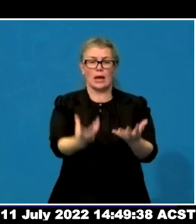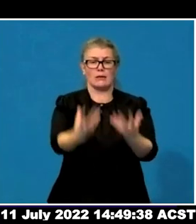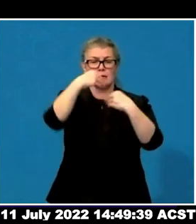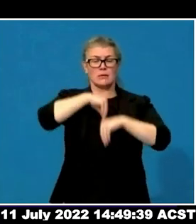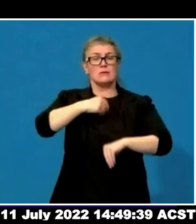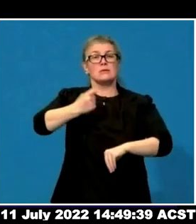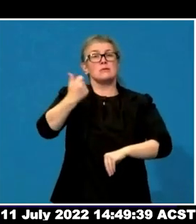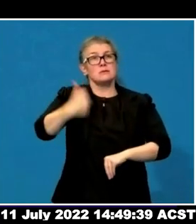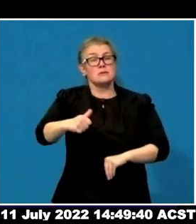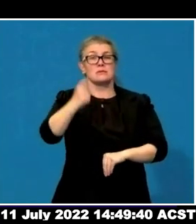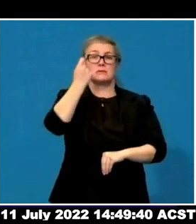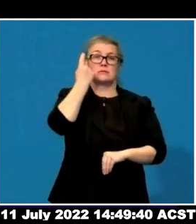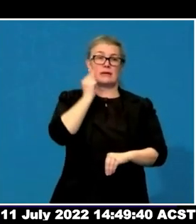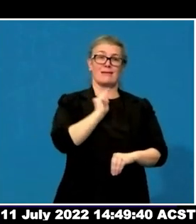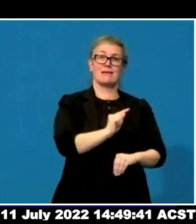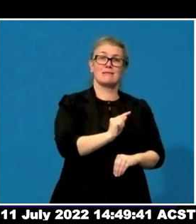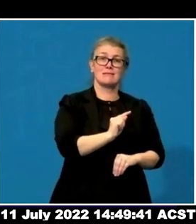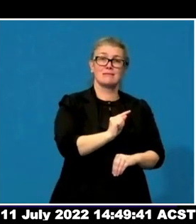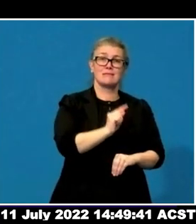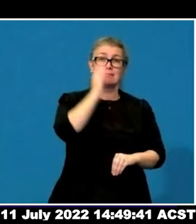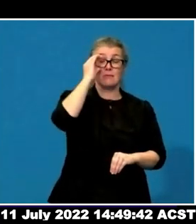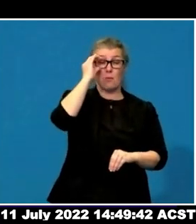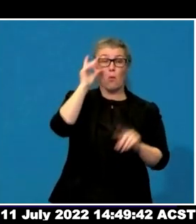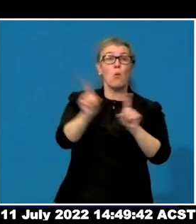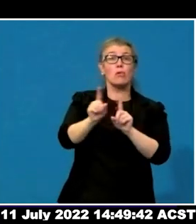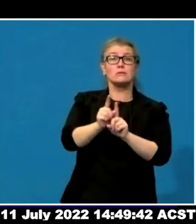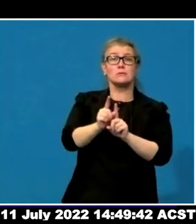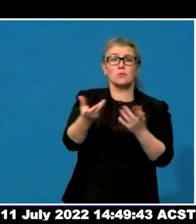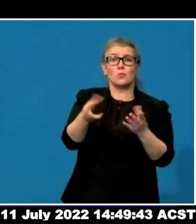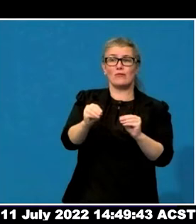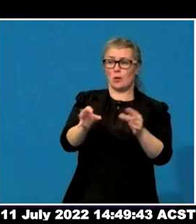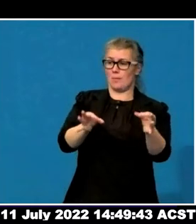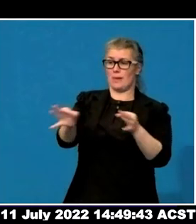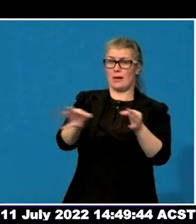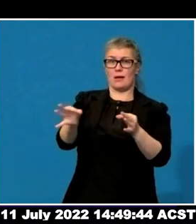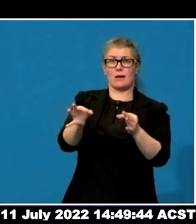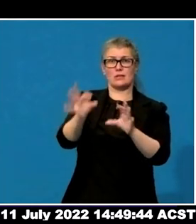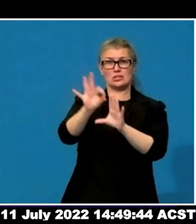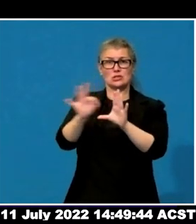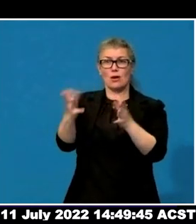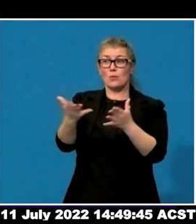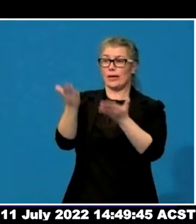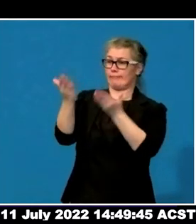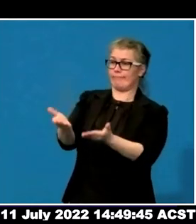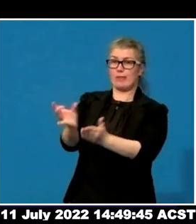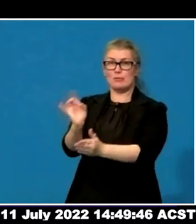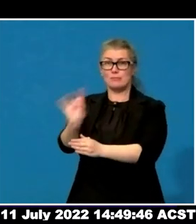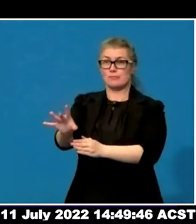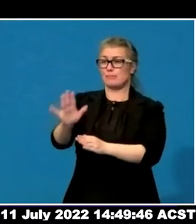And to have them design it as well. They need to be able to consult with the communities themselves around what are the